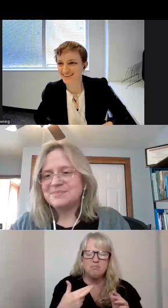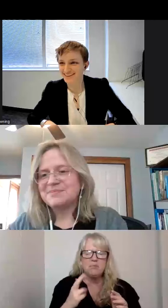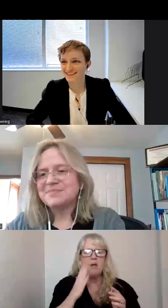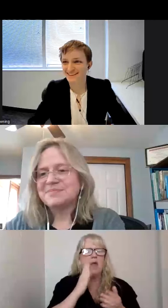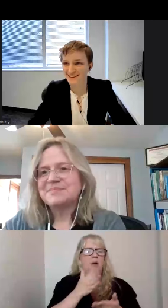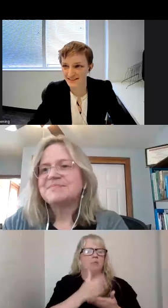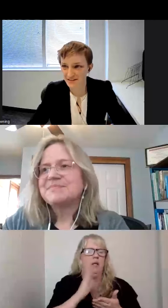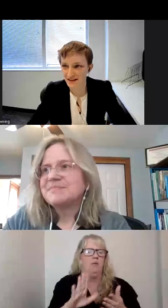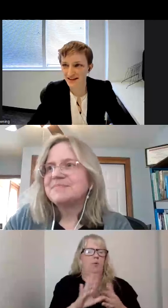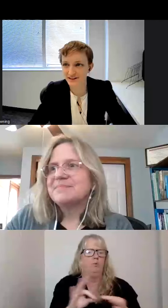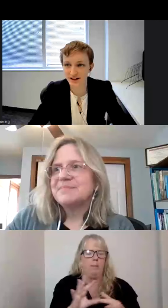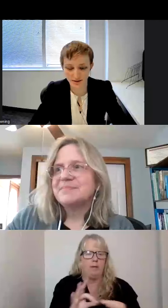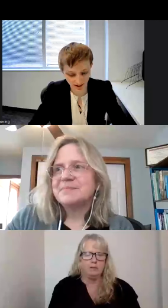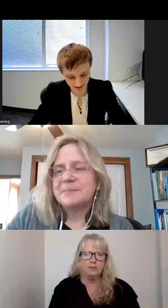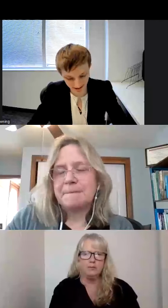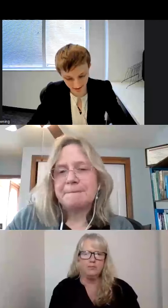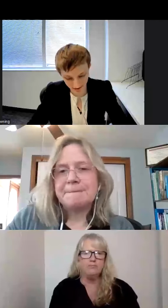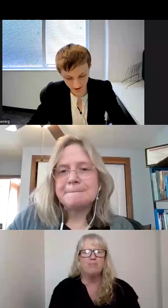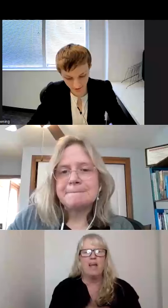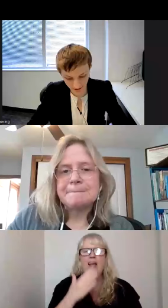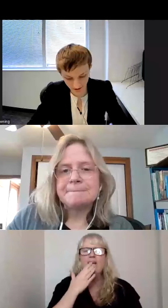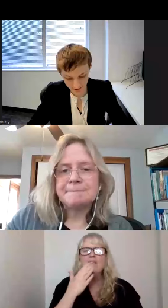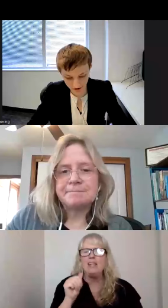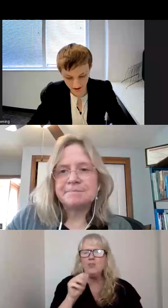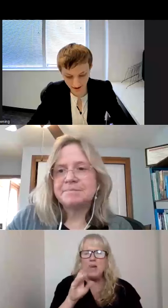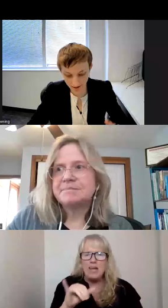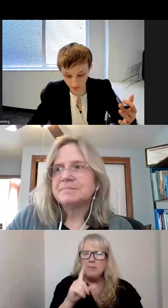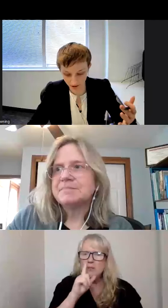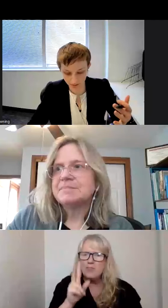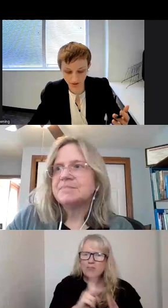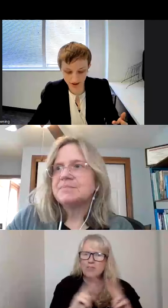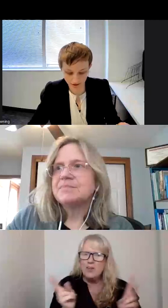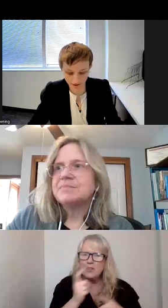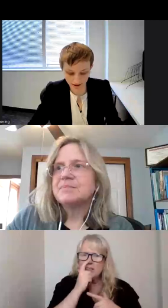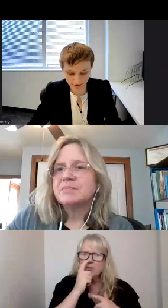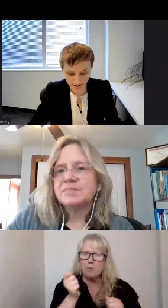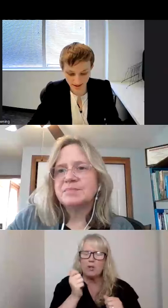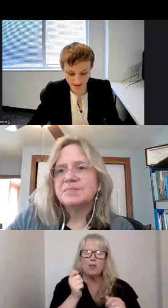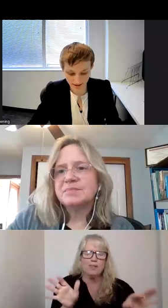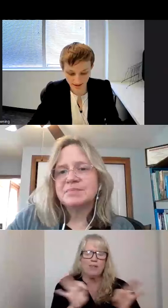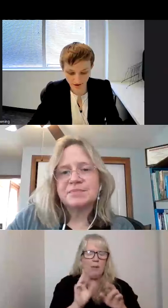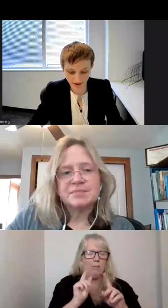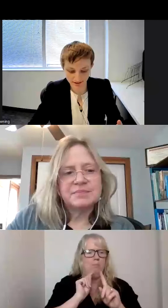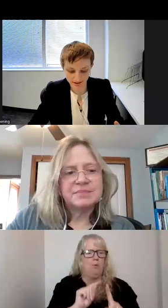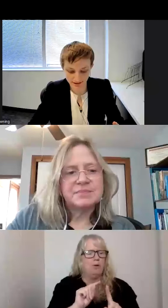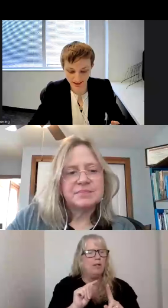: THANK YOU, AMY. REALLY INTERESTING AND IMPORTANT POINT THAT